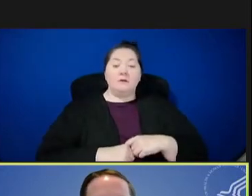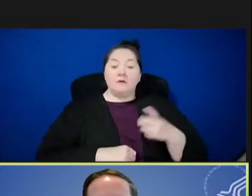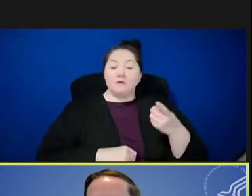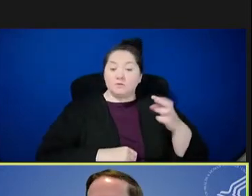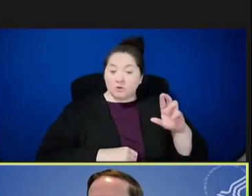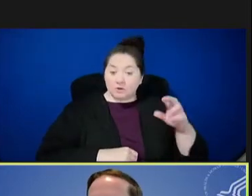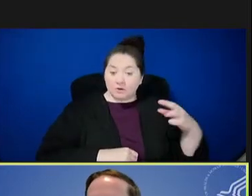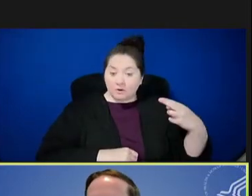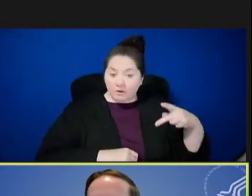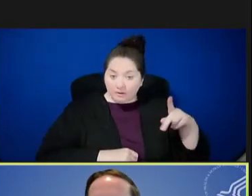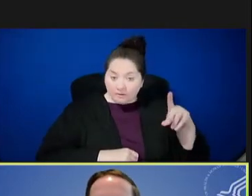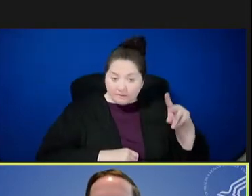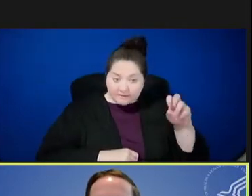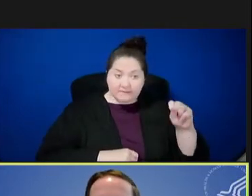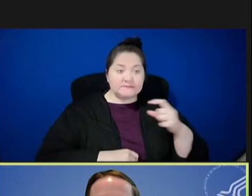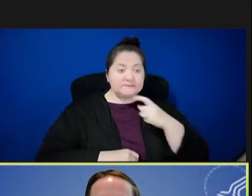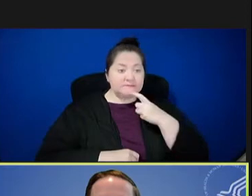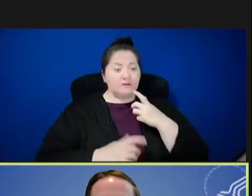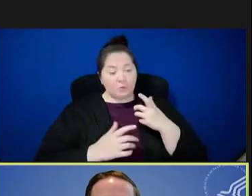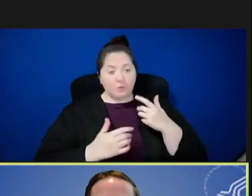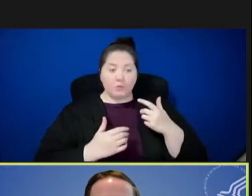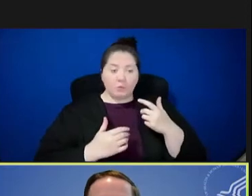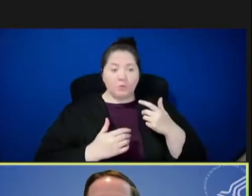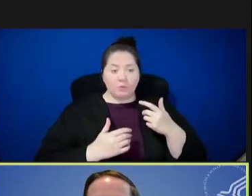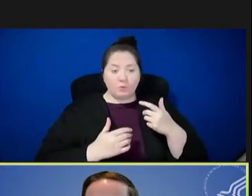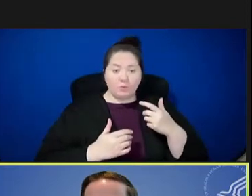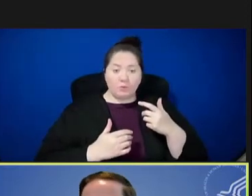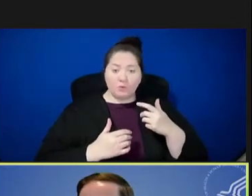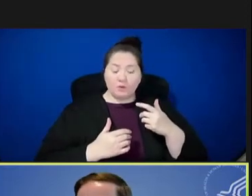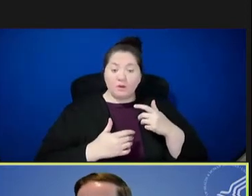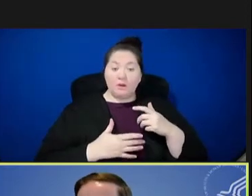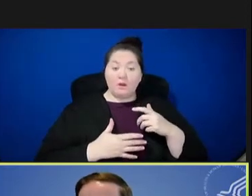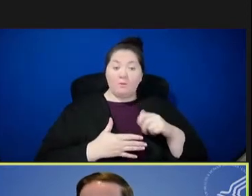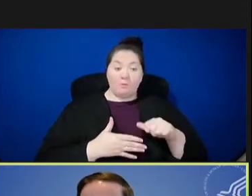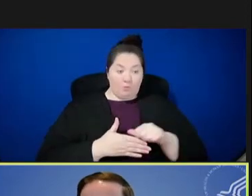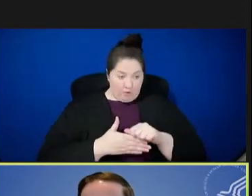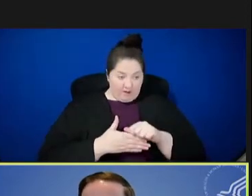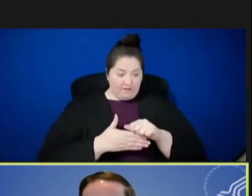we are challenged to deal with the practical present of artificial intelligence and